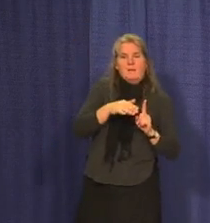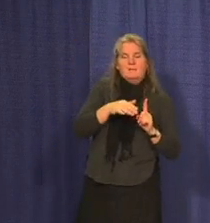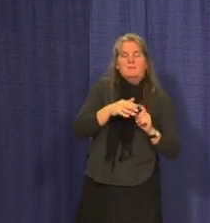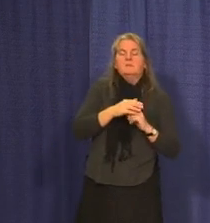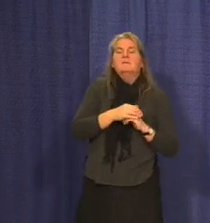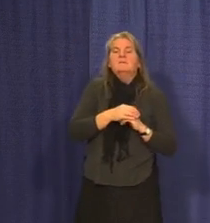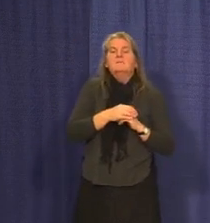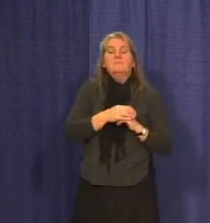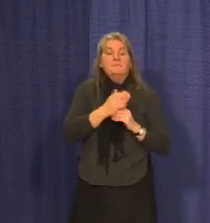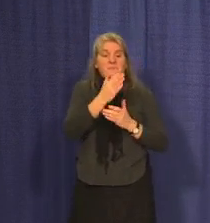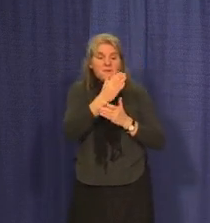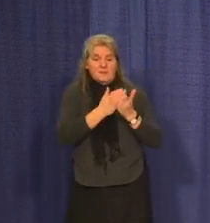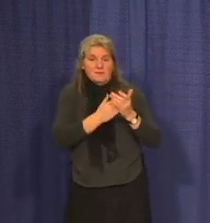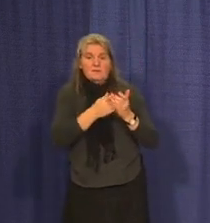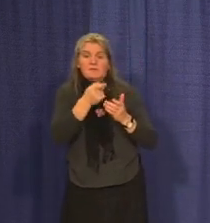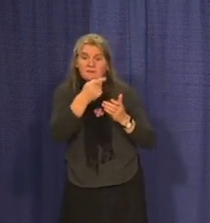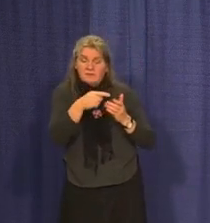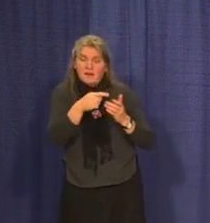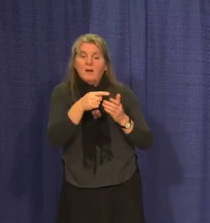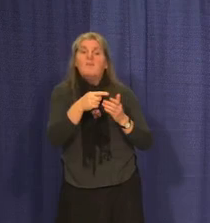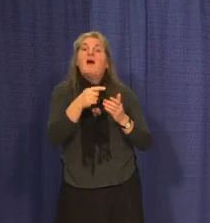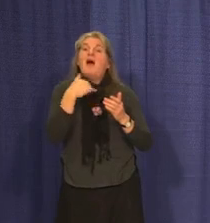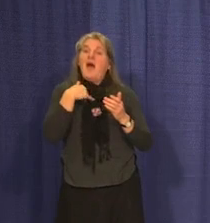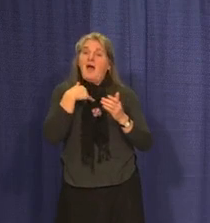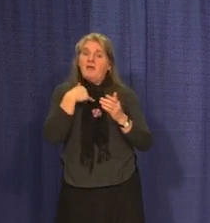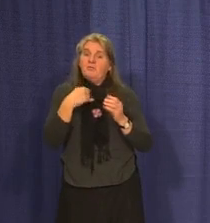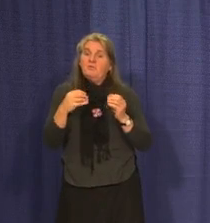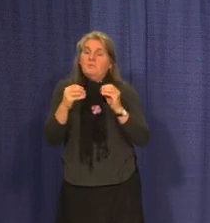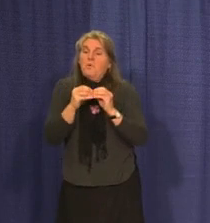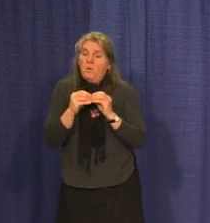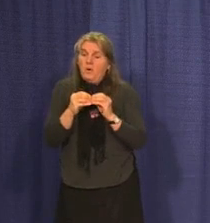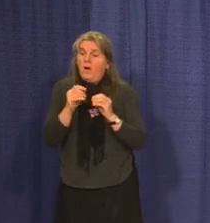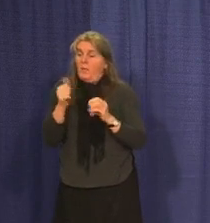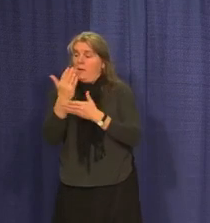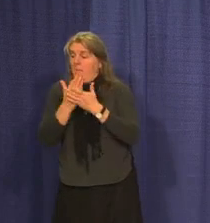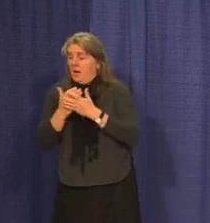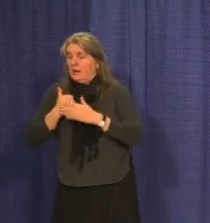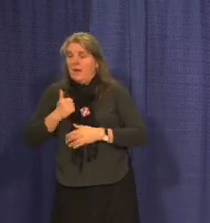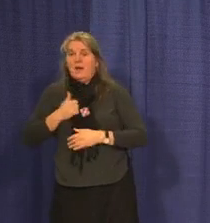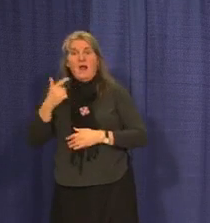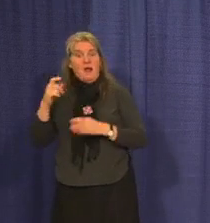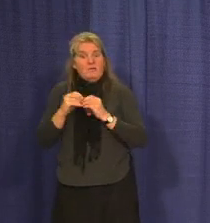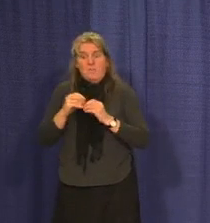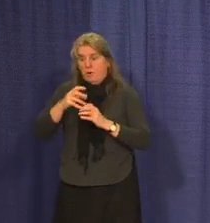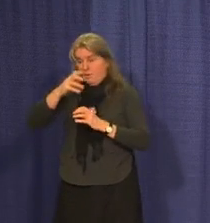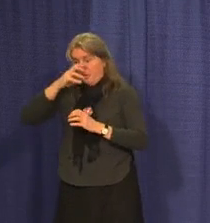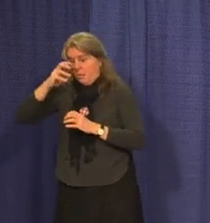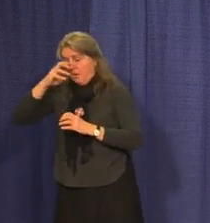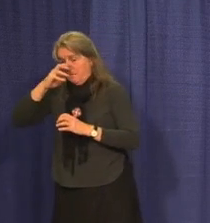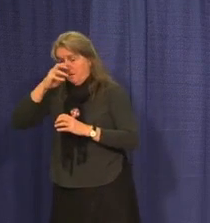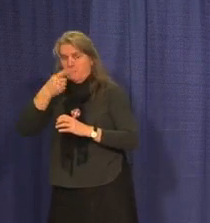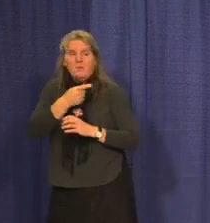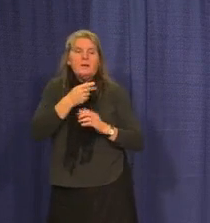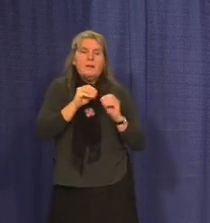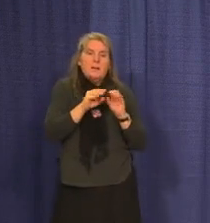to other parts of the country. While some facilities are having to increase restrictions, we can let up a little and again look